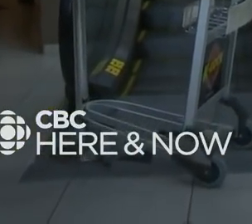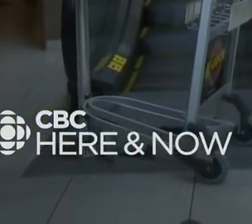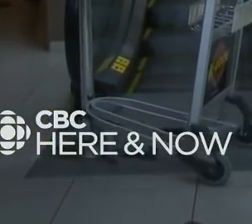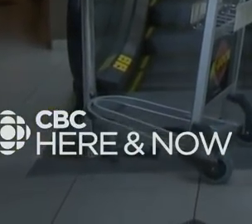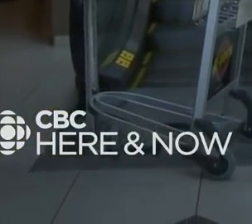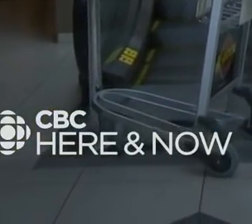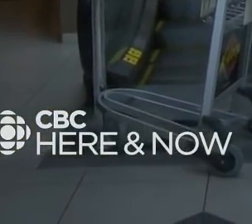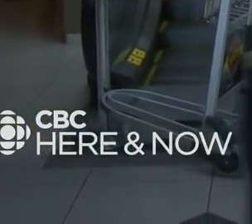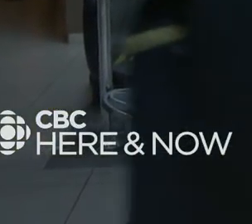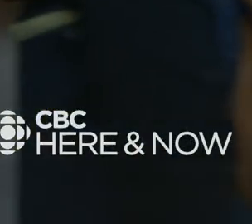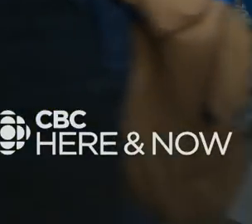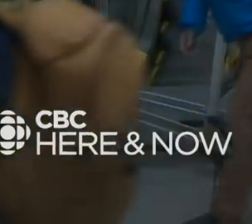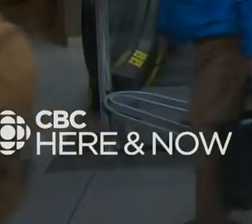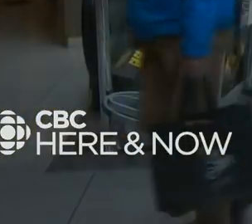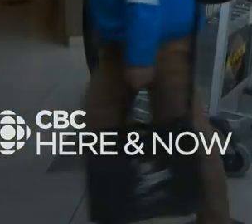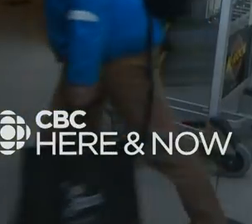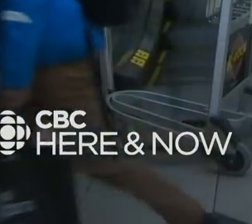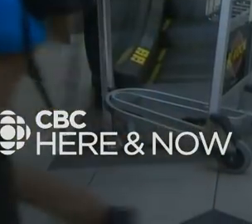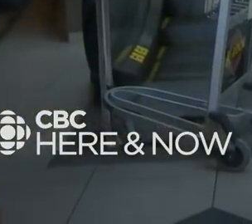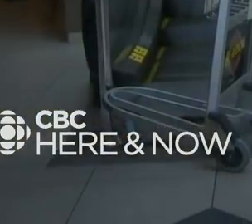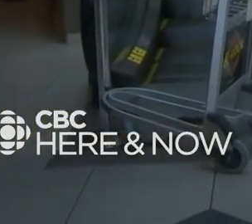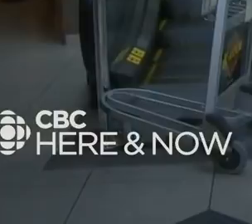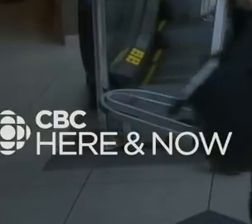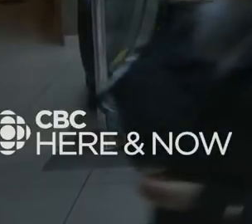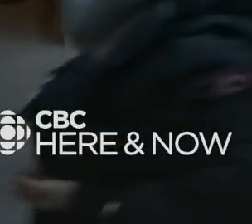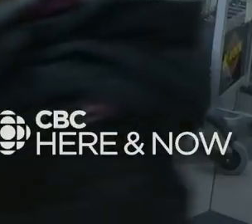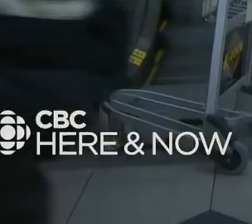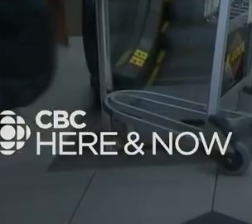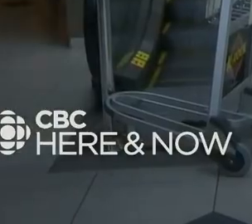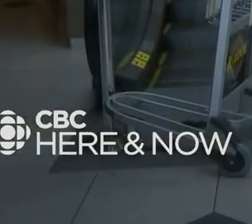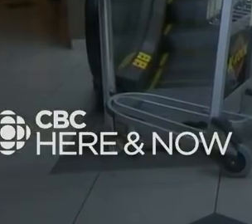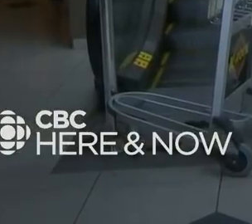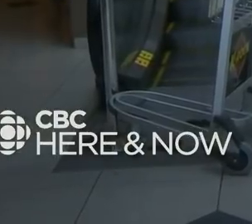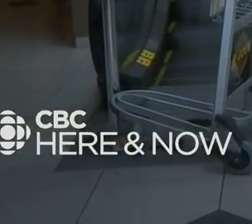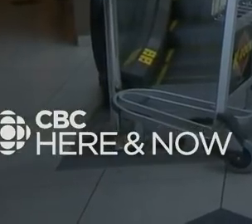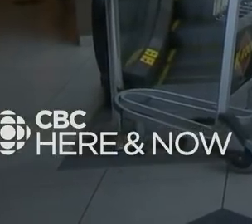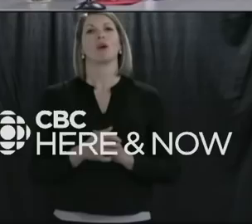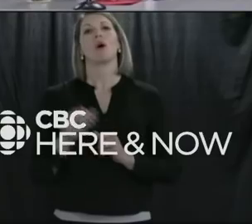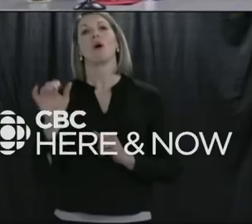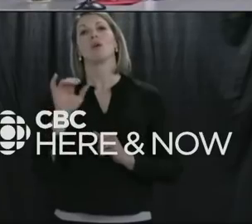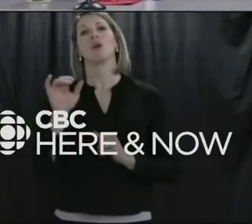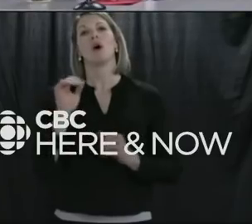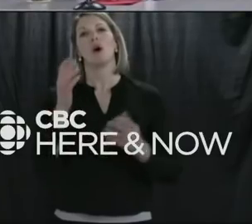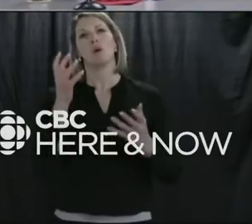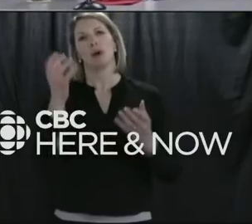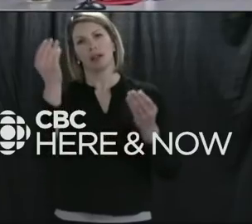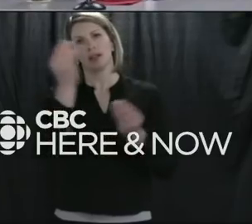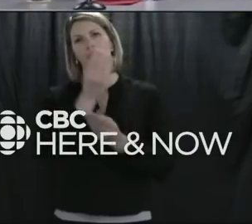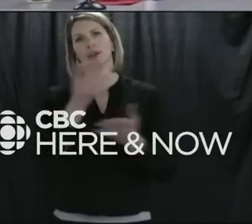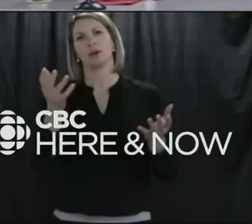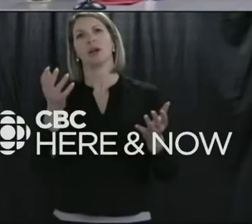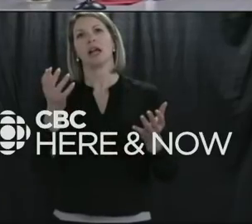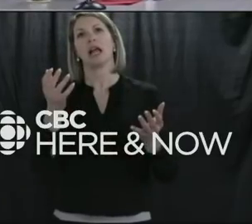CLOSED, GATHERINGS OF 50 PEOPLE ARE BANNED. ANYONE RETURNING HOME FROM INTERNATIONAL TRAVEL IS ORDERED